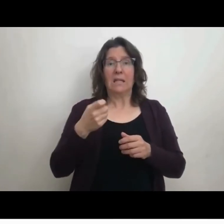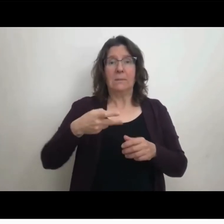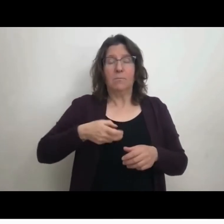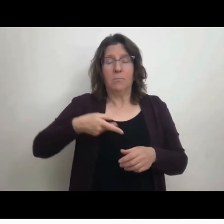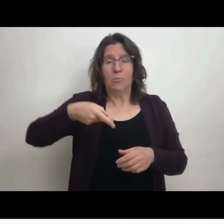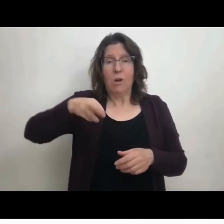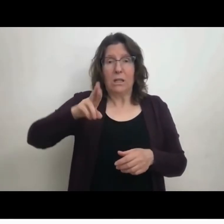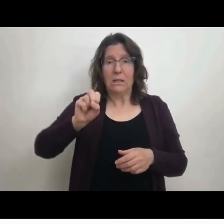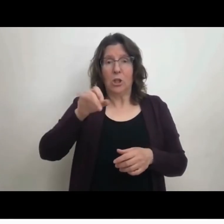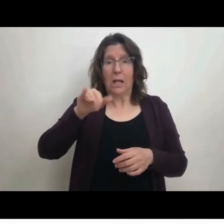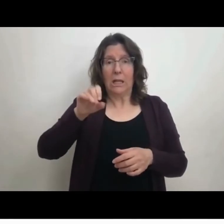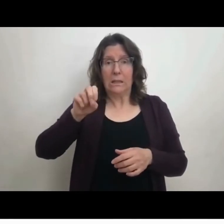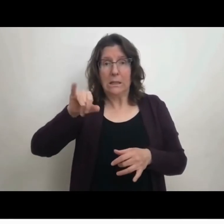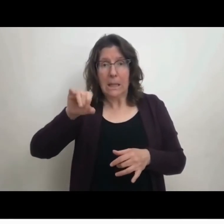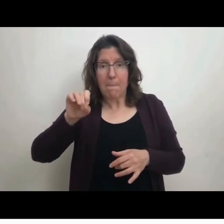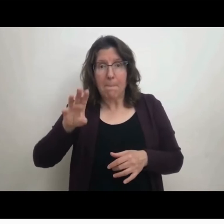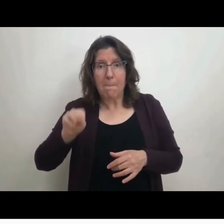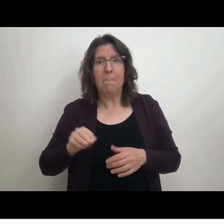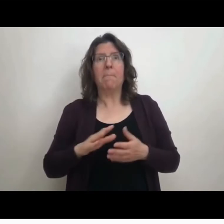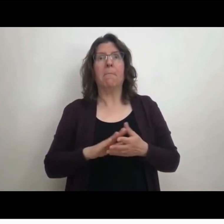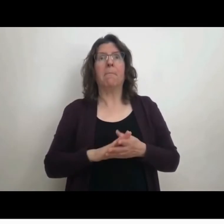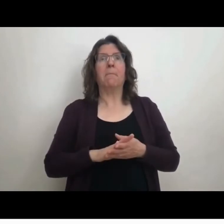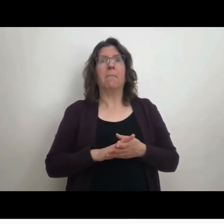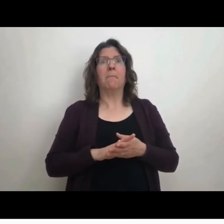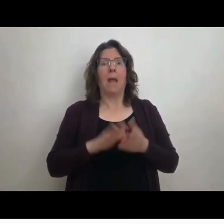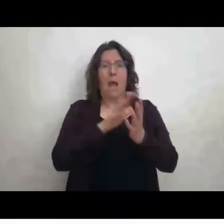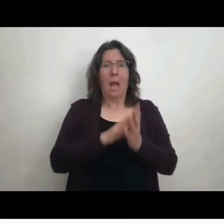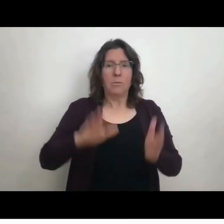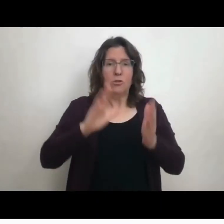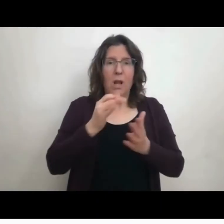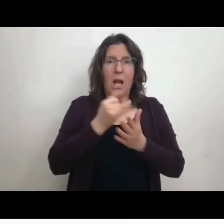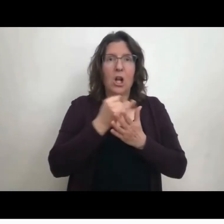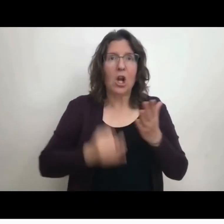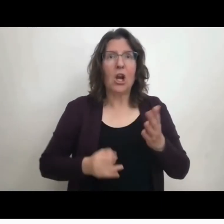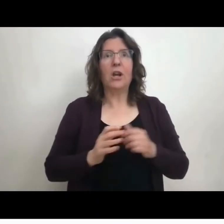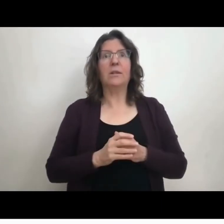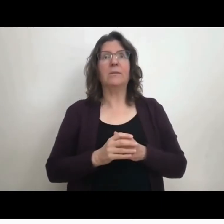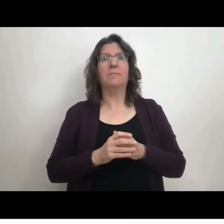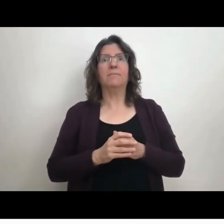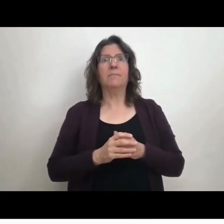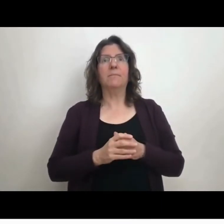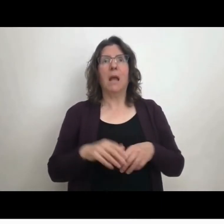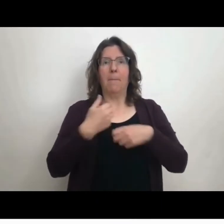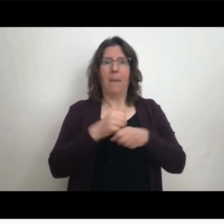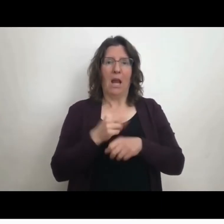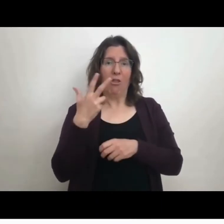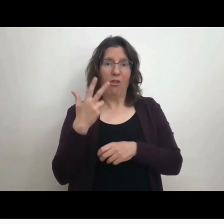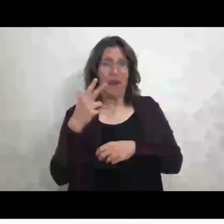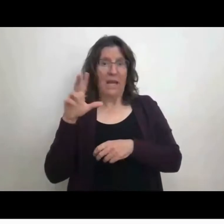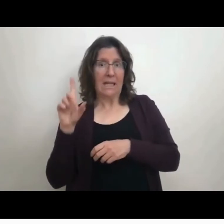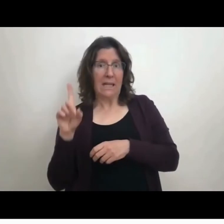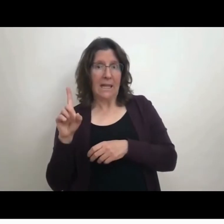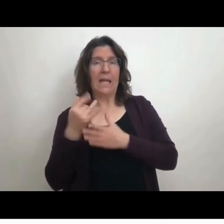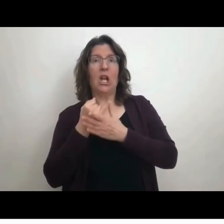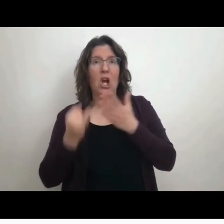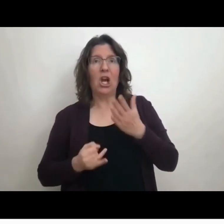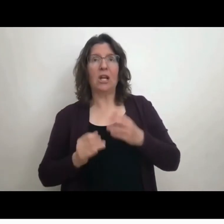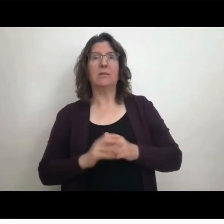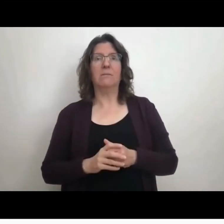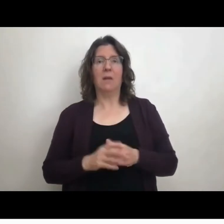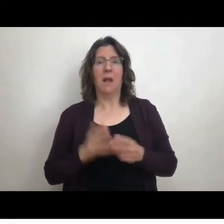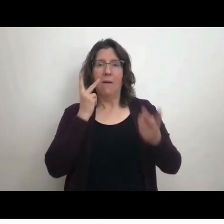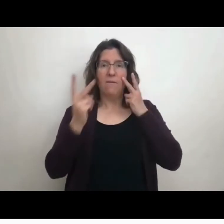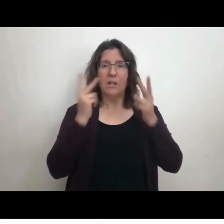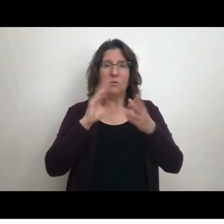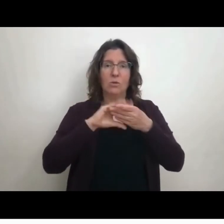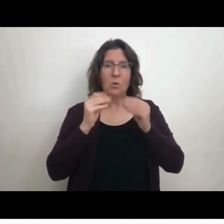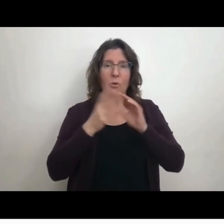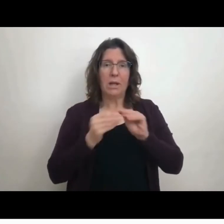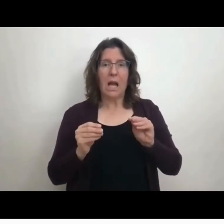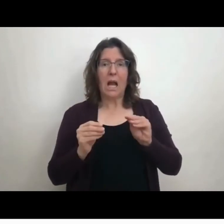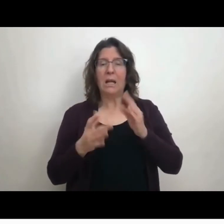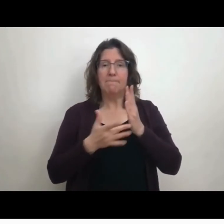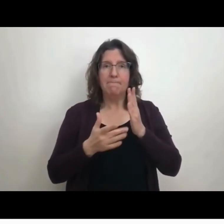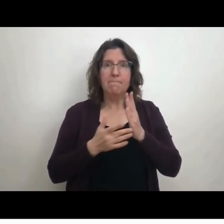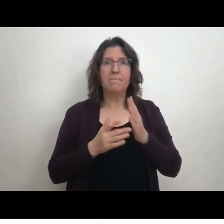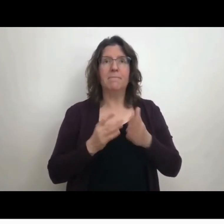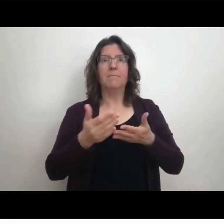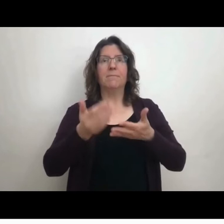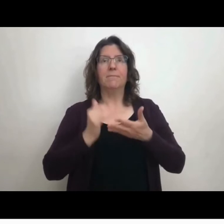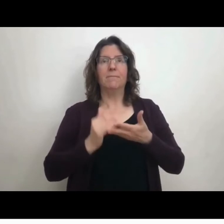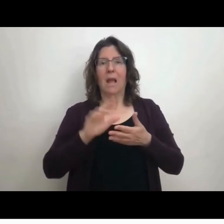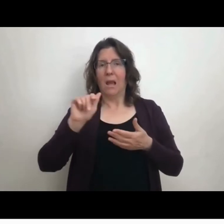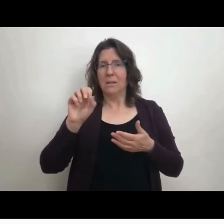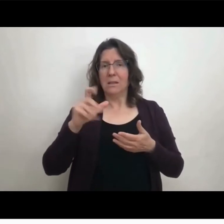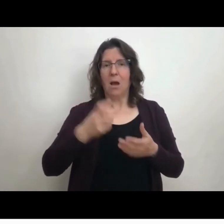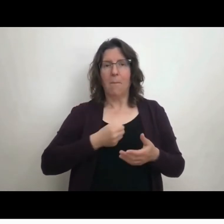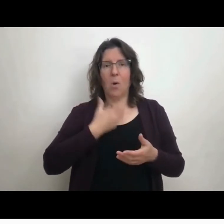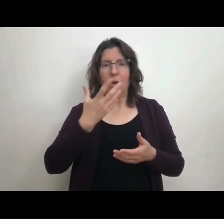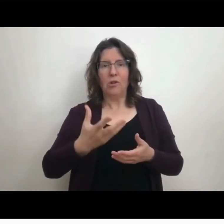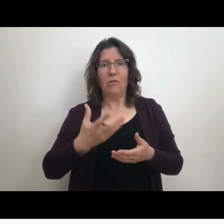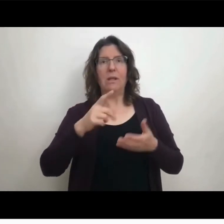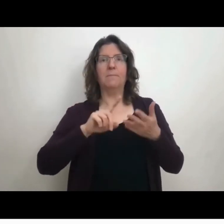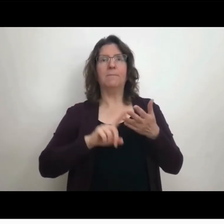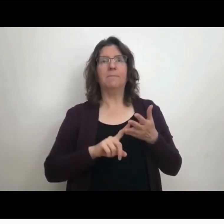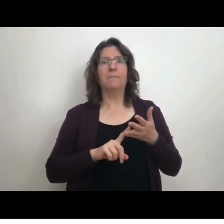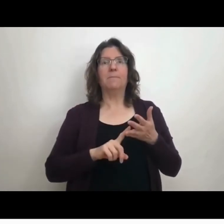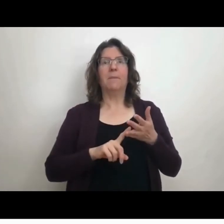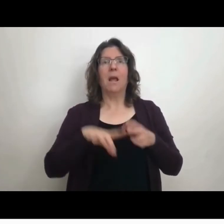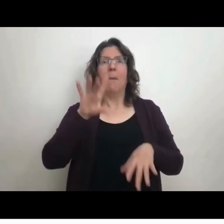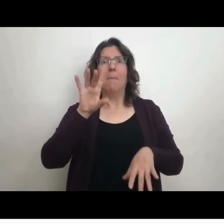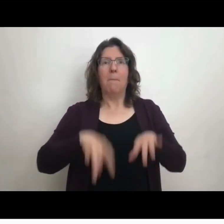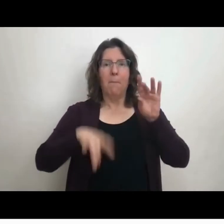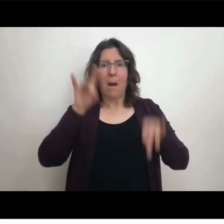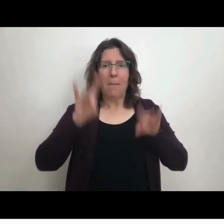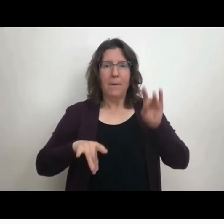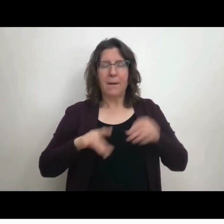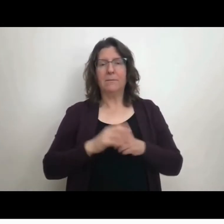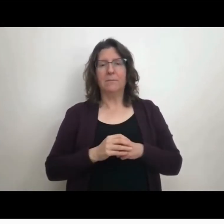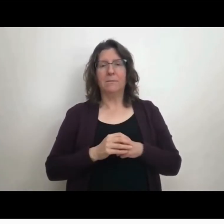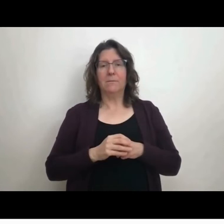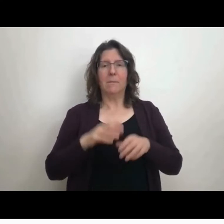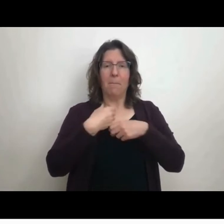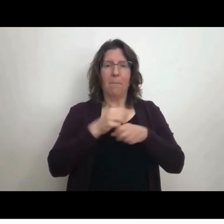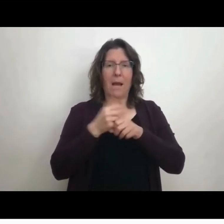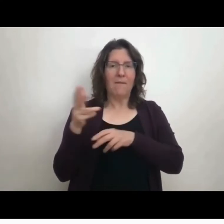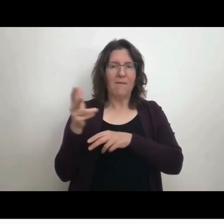We created pieces representing: expressionism, abstract art, 3D art, visual storytelling, ASL poetry, and puppetry.